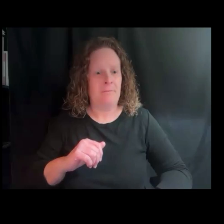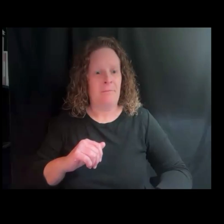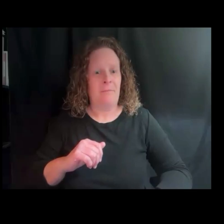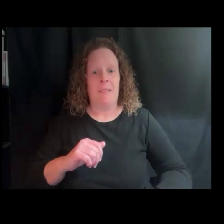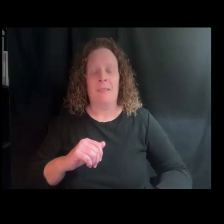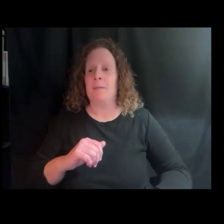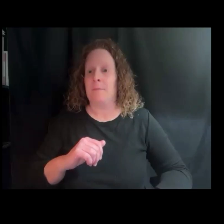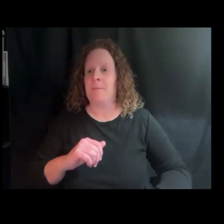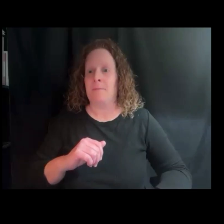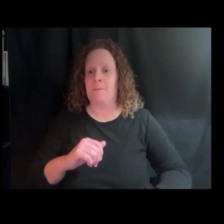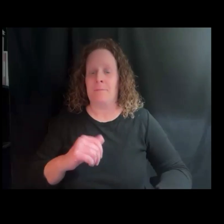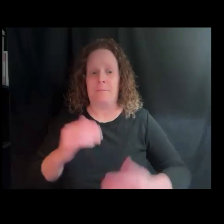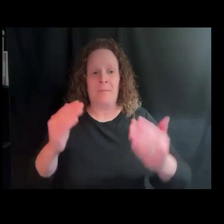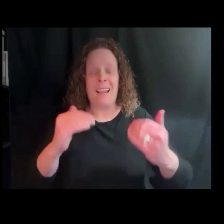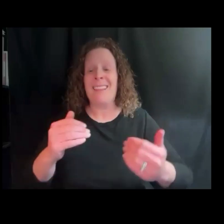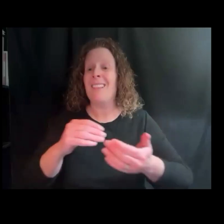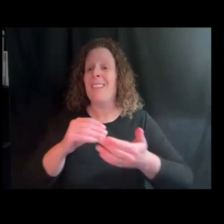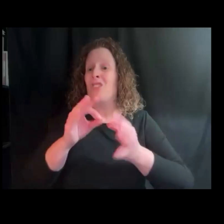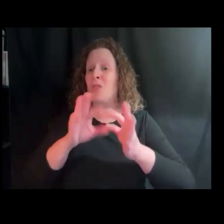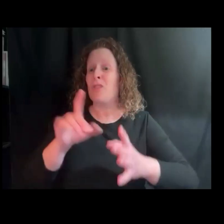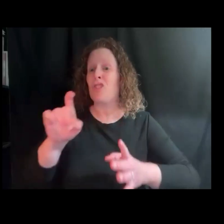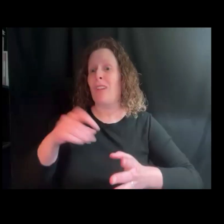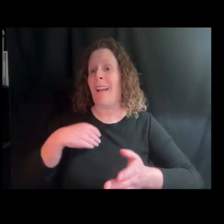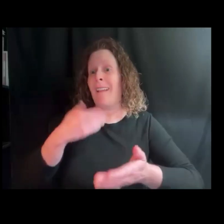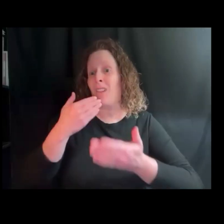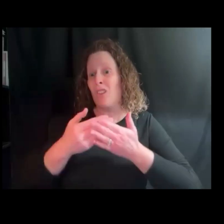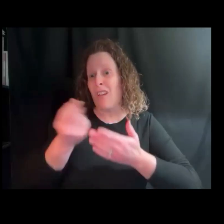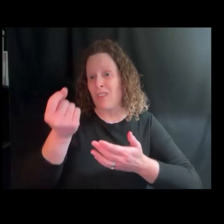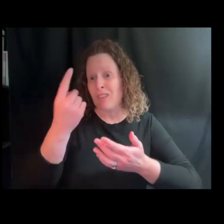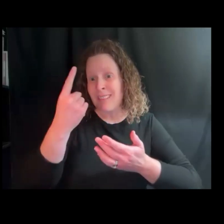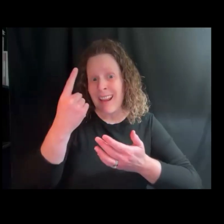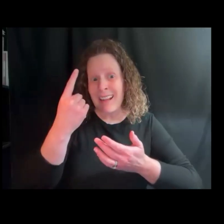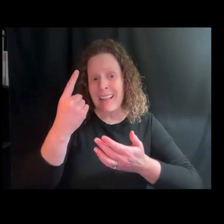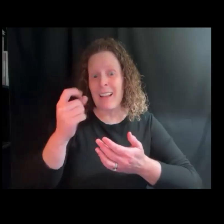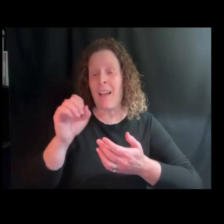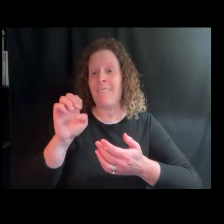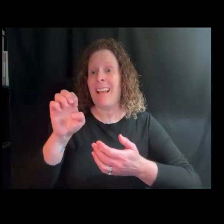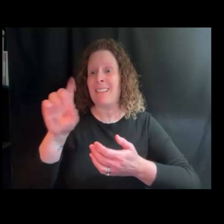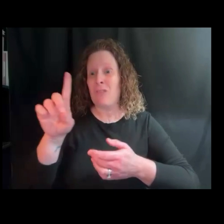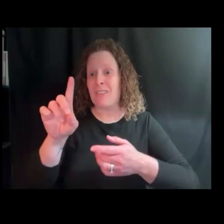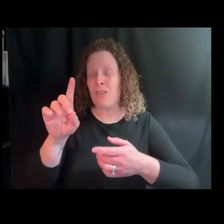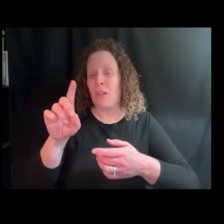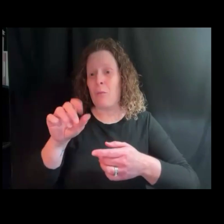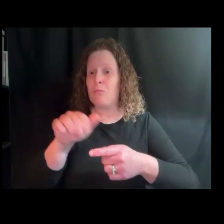effectively. So interpreters should have a